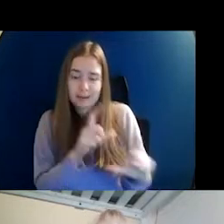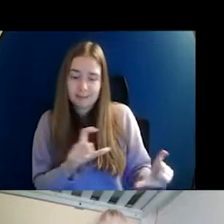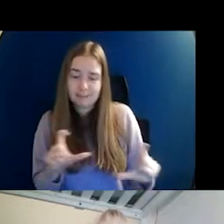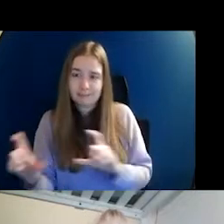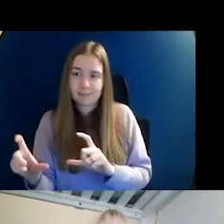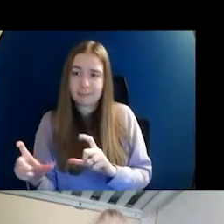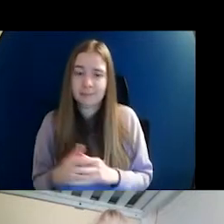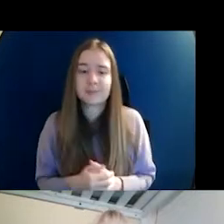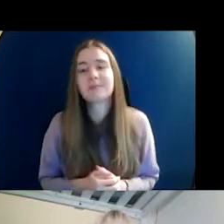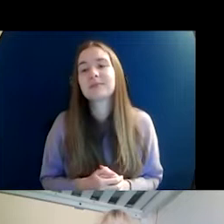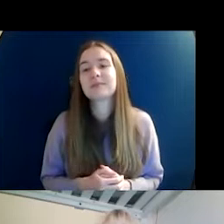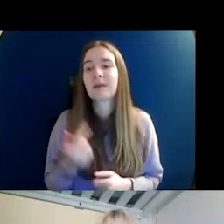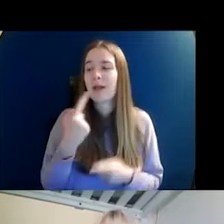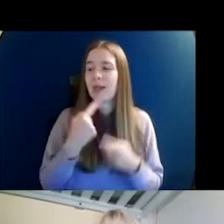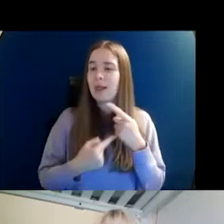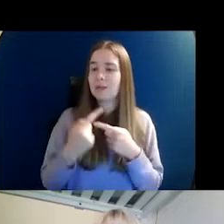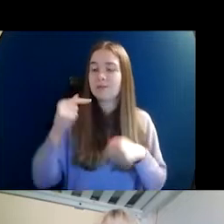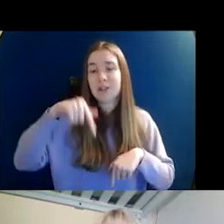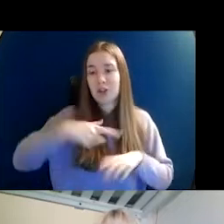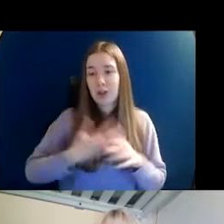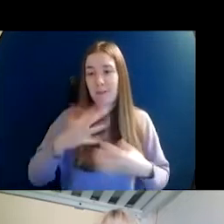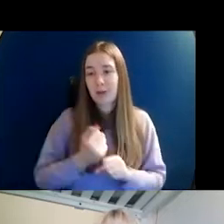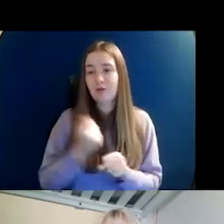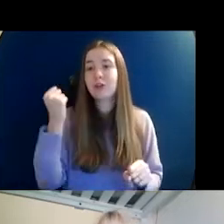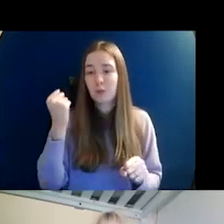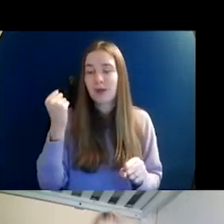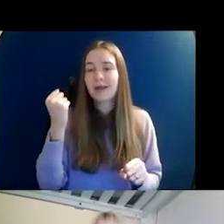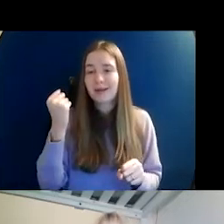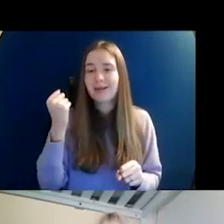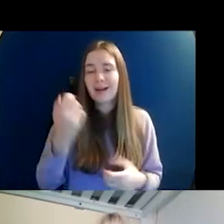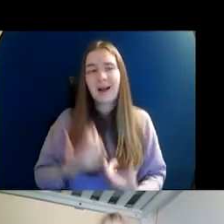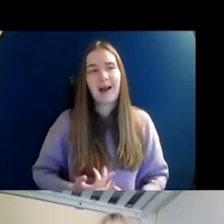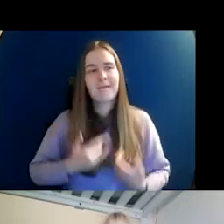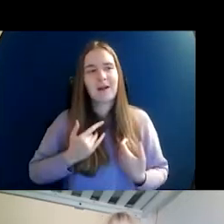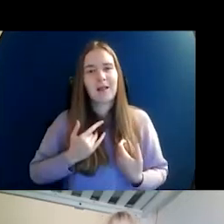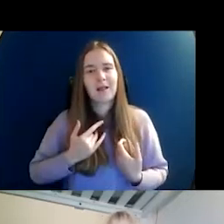I graduated this year from the University of Strathclyde, and I feel like ever since first year,